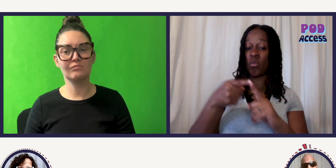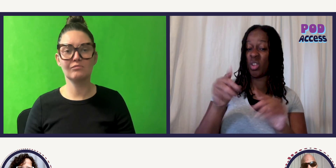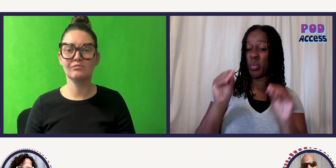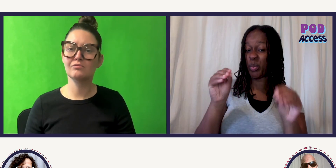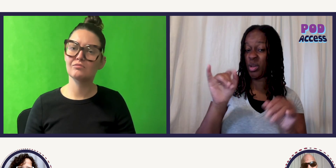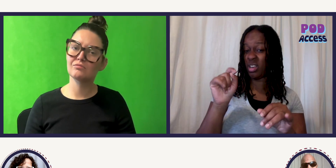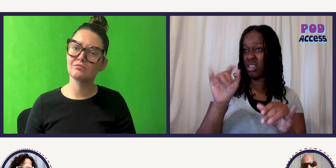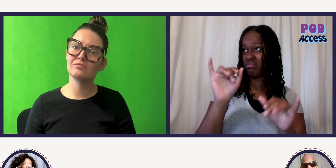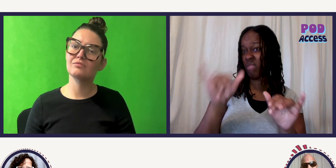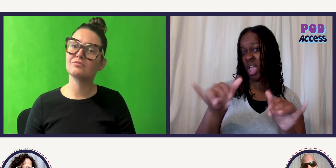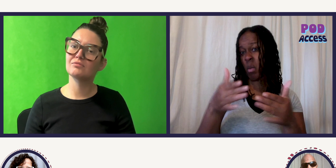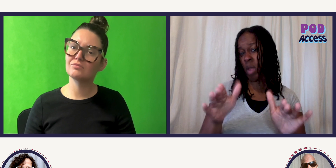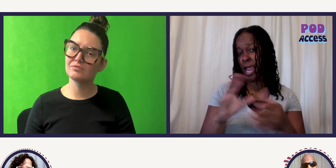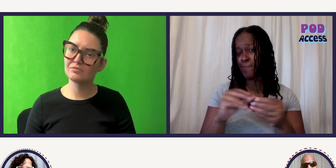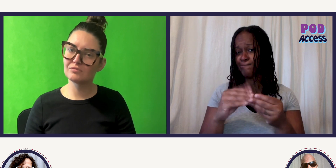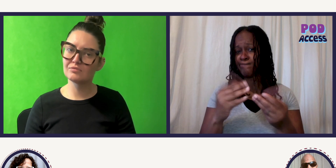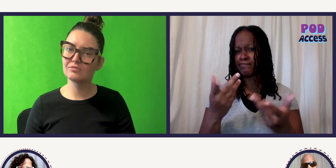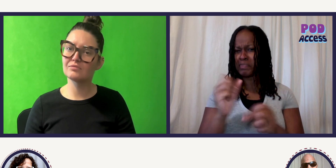When you put it that way, it makes a lot of sense.